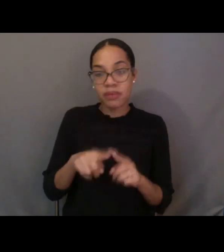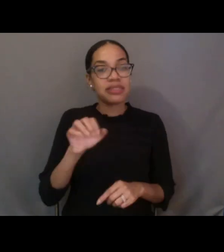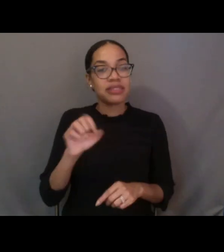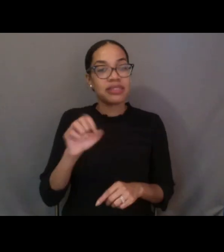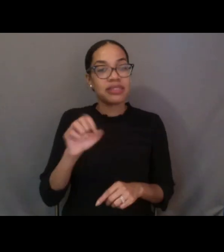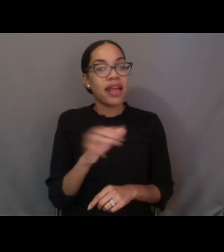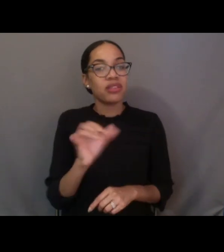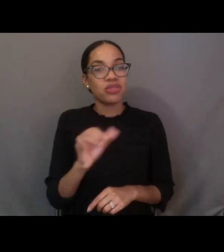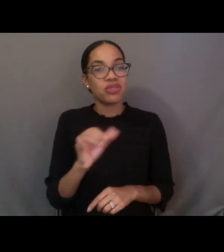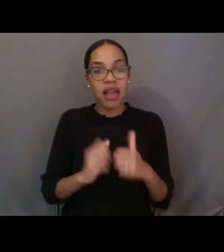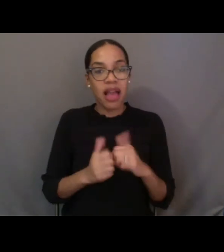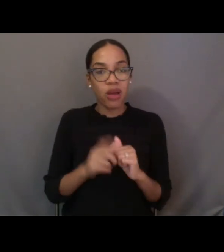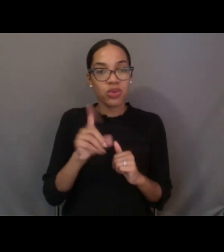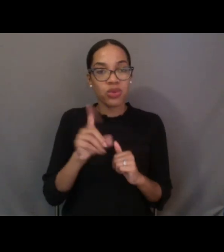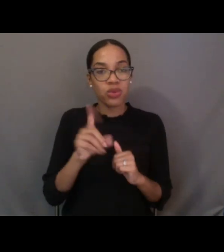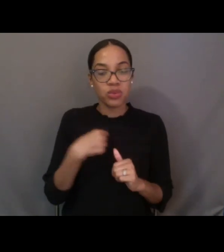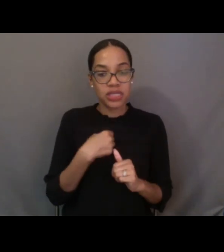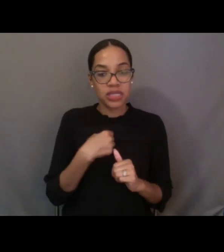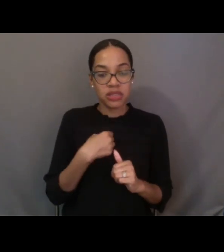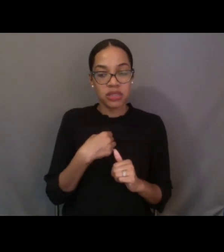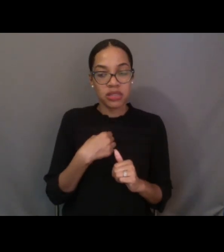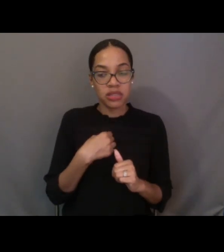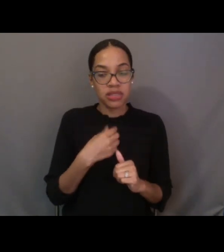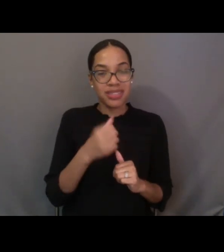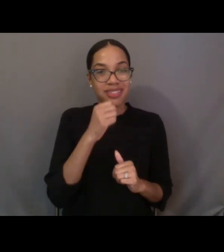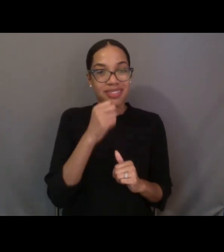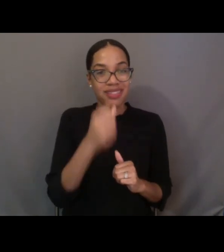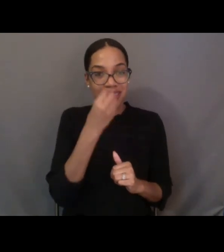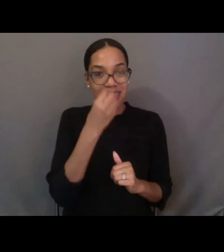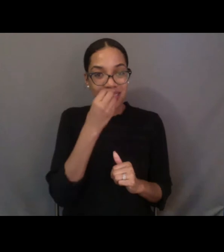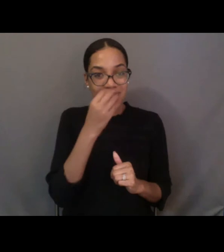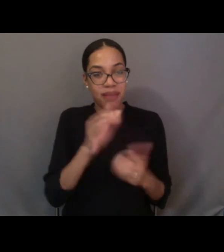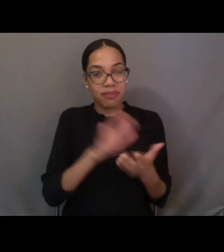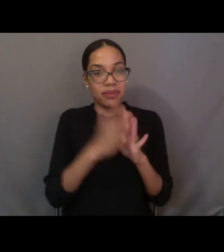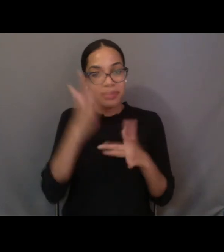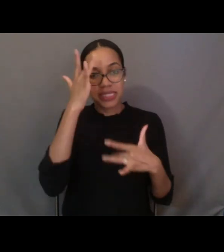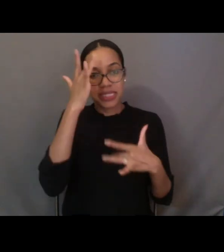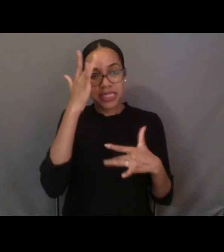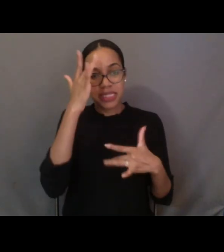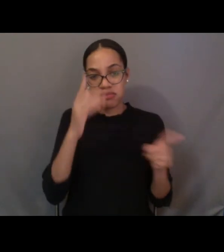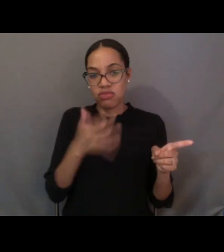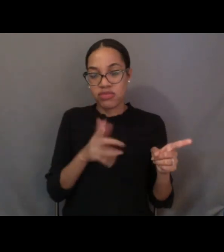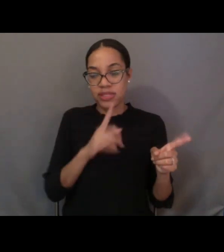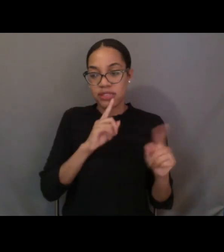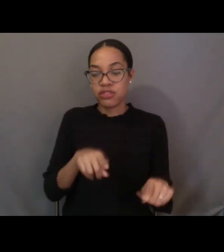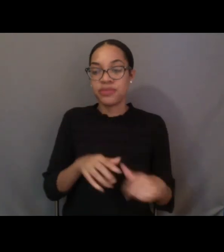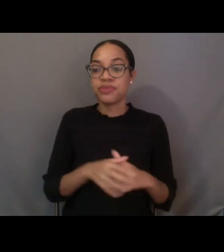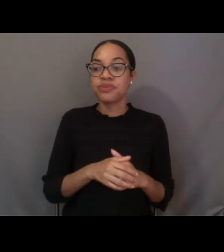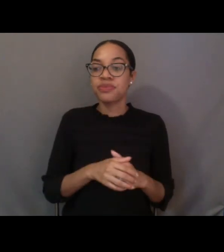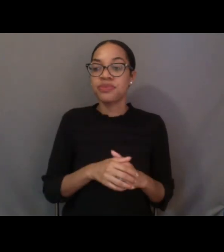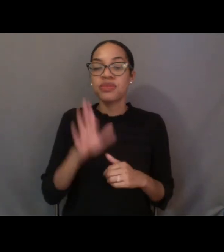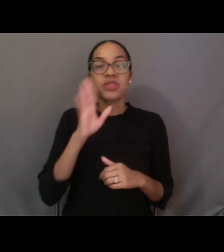all the things that they're taking out of the water. And I think Harriet just answered that. And I'll also just add in Harriet's being modest,